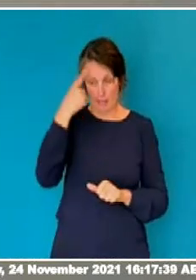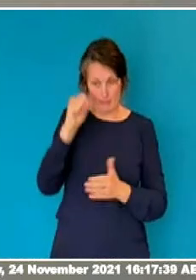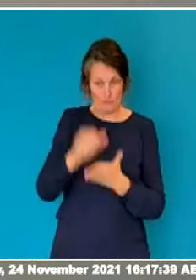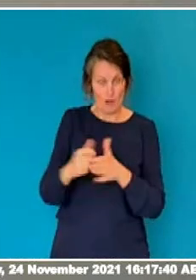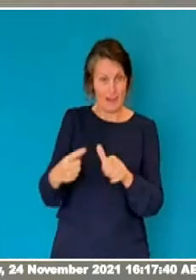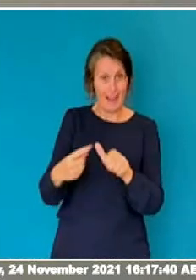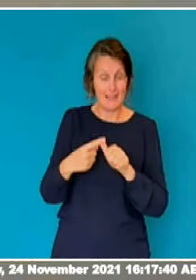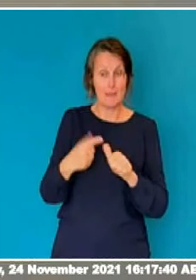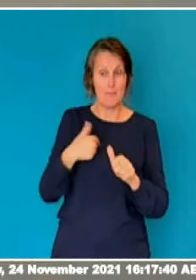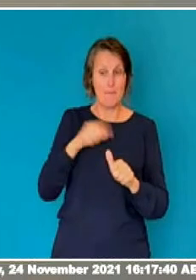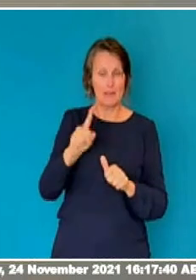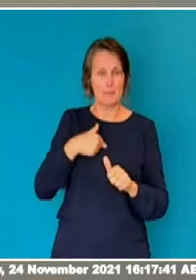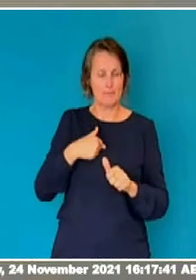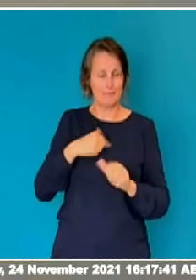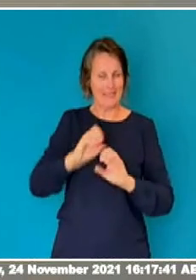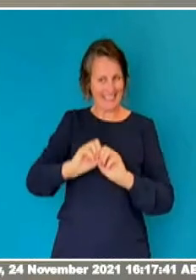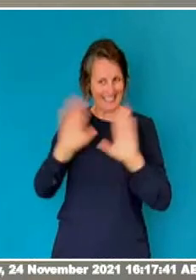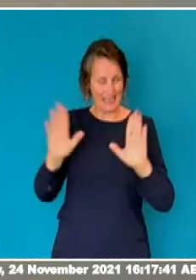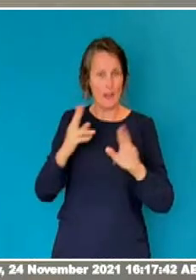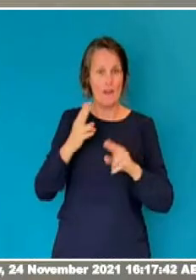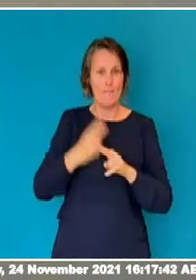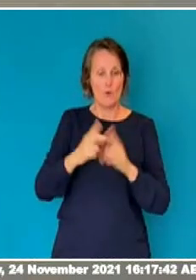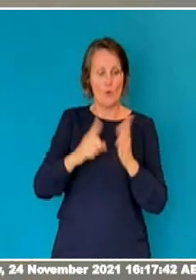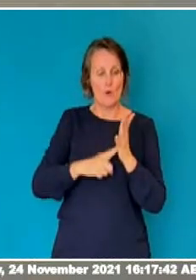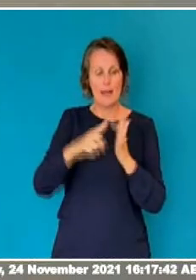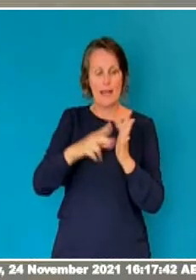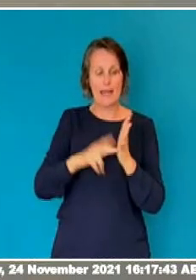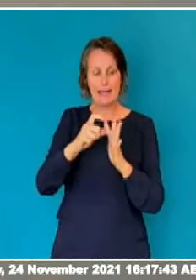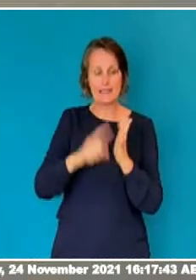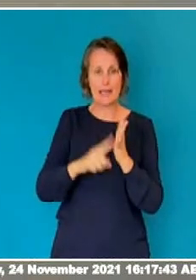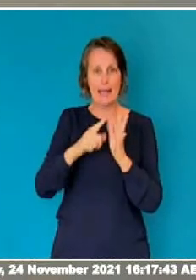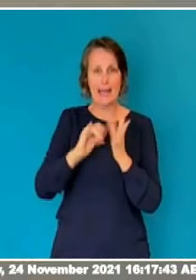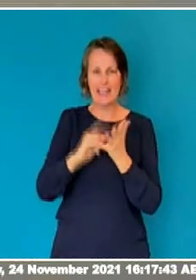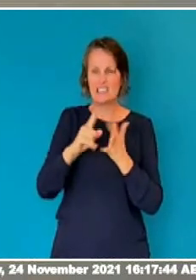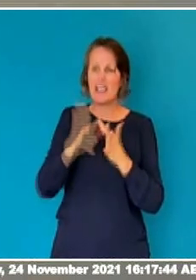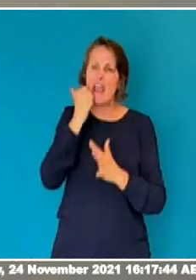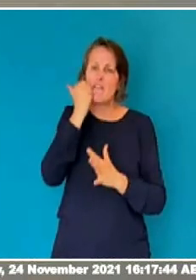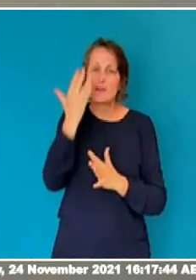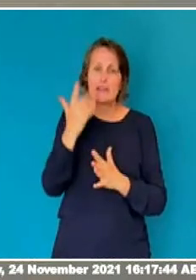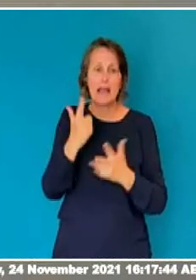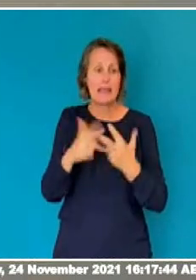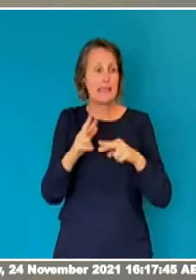your practical approach for Lendlease, you see no difference between the concept of a